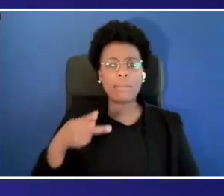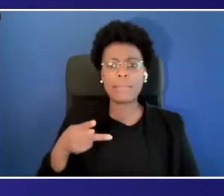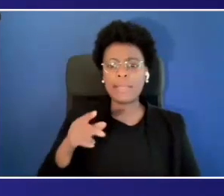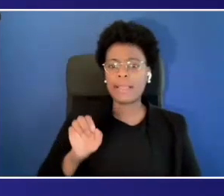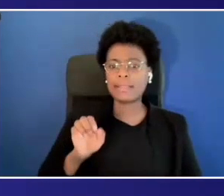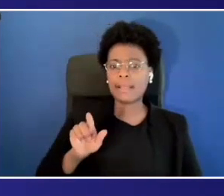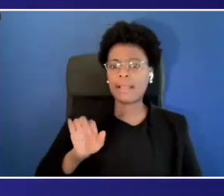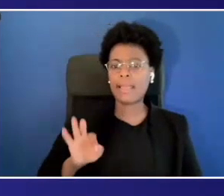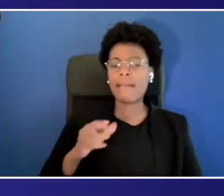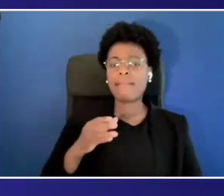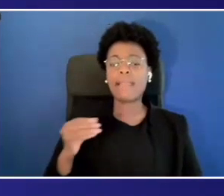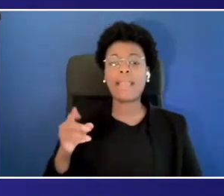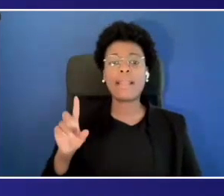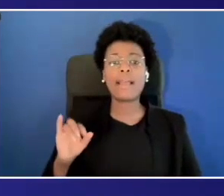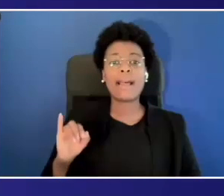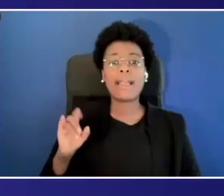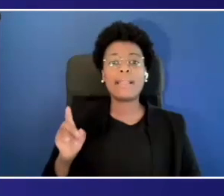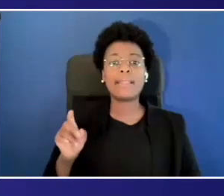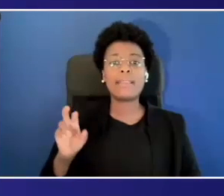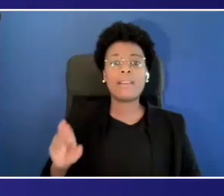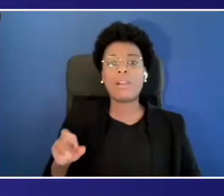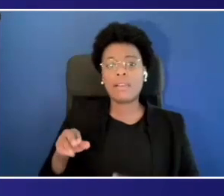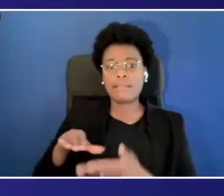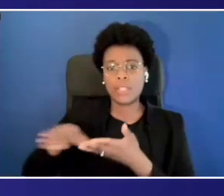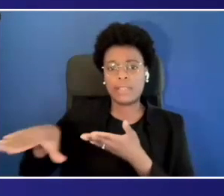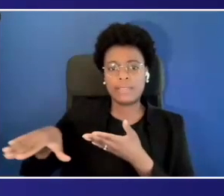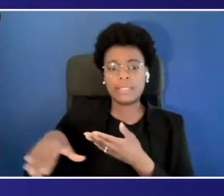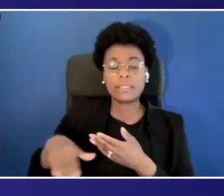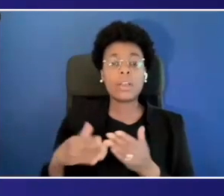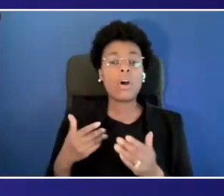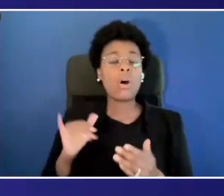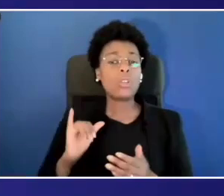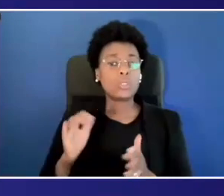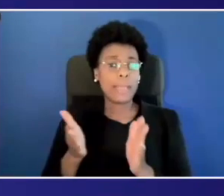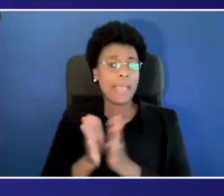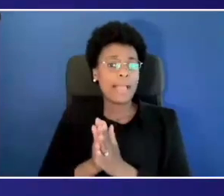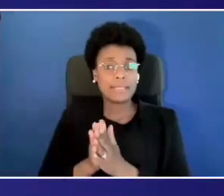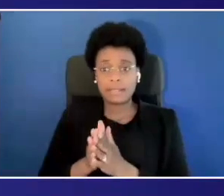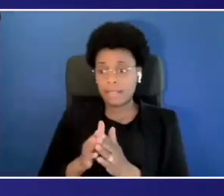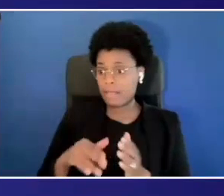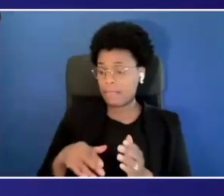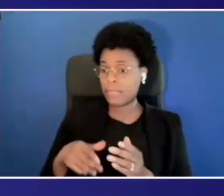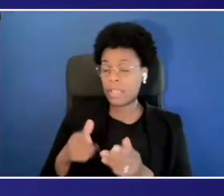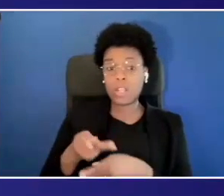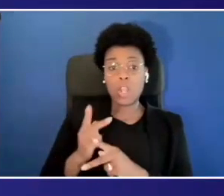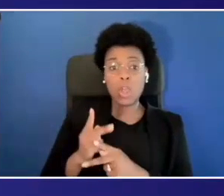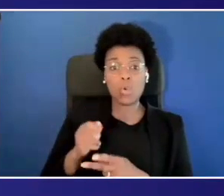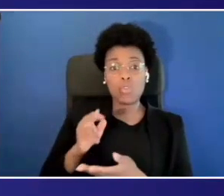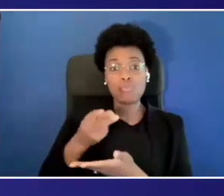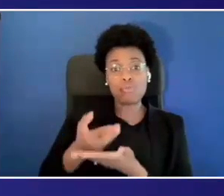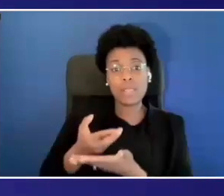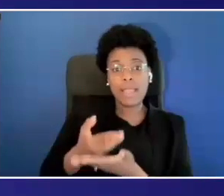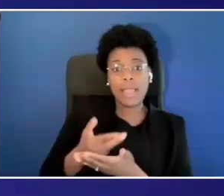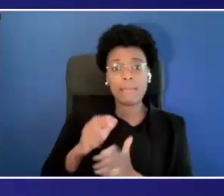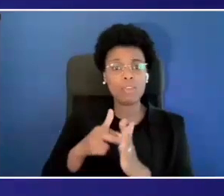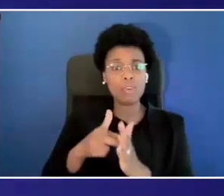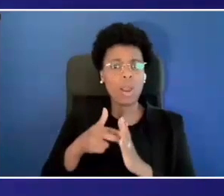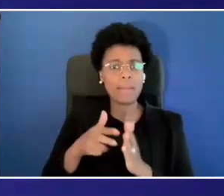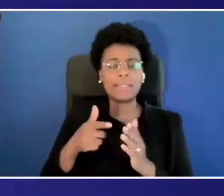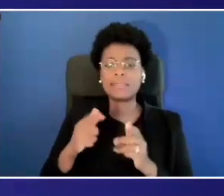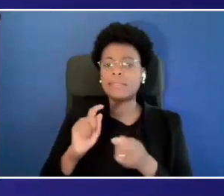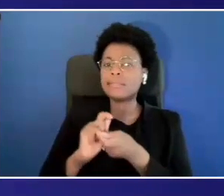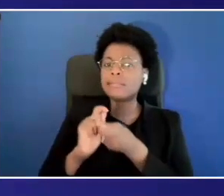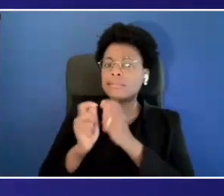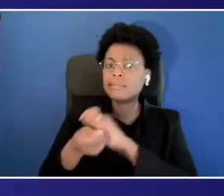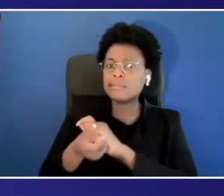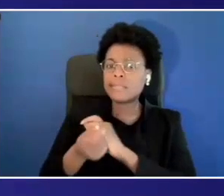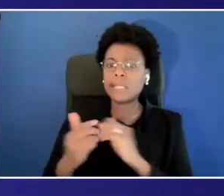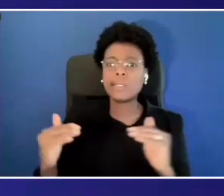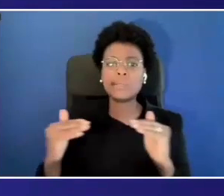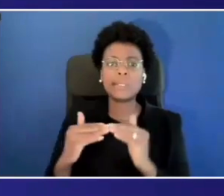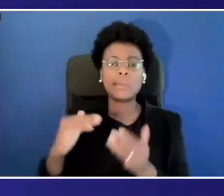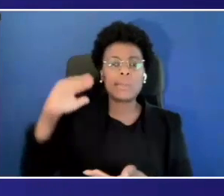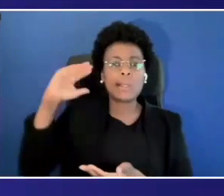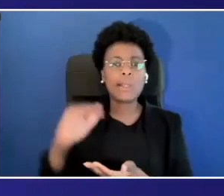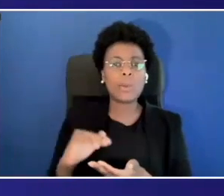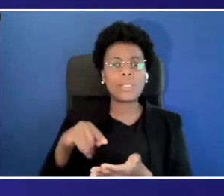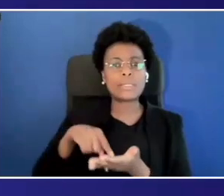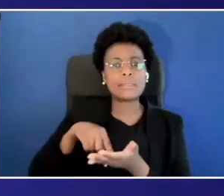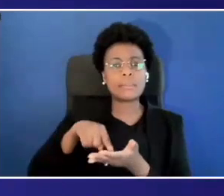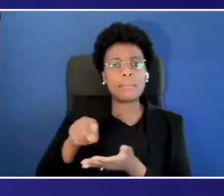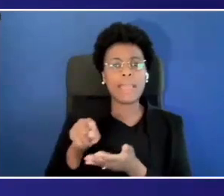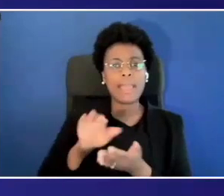I'm also requesting, session adjust the loan rehabilitation requirements to make the eligible payments equal to whatever the lowest payment option amount that would be available to borrower post rehab.